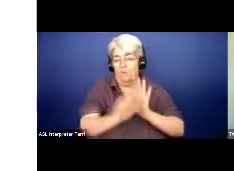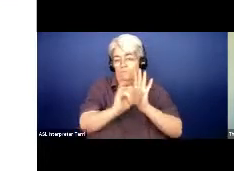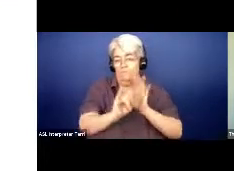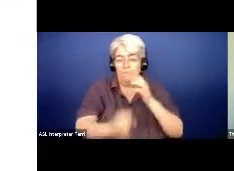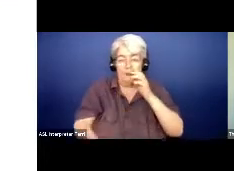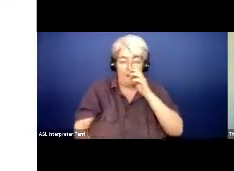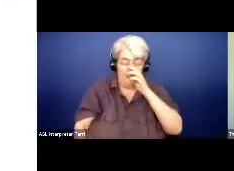You'll